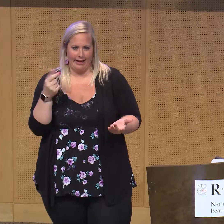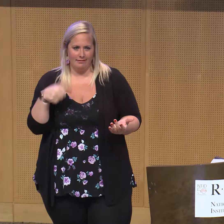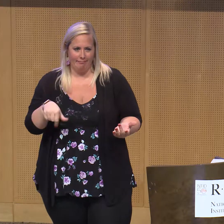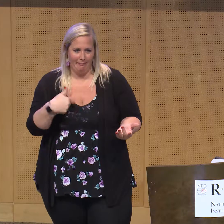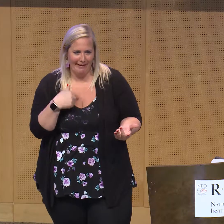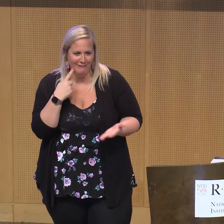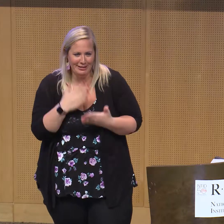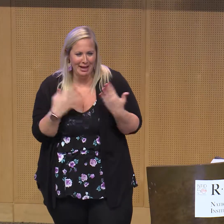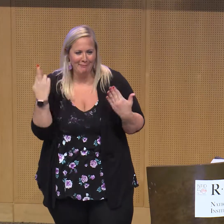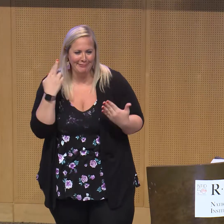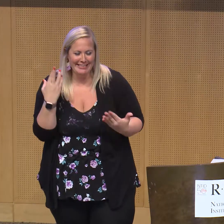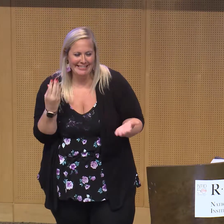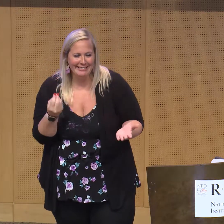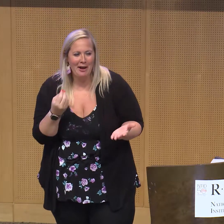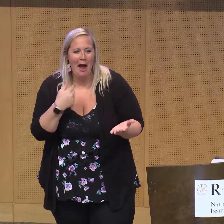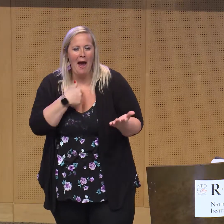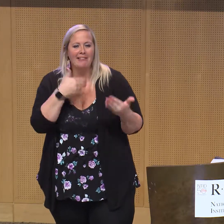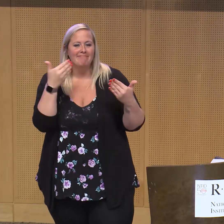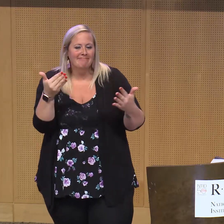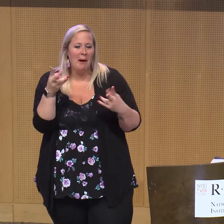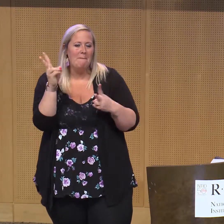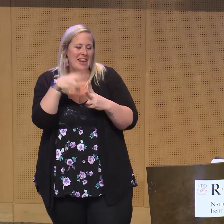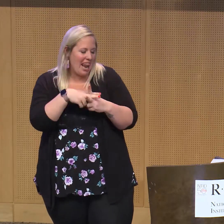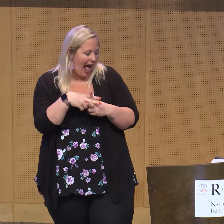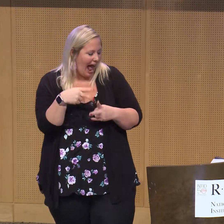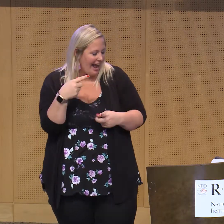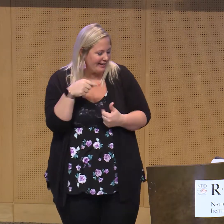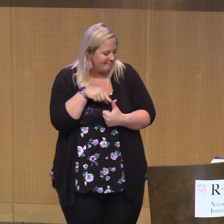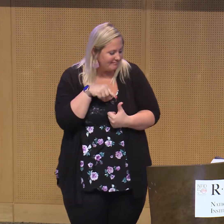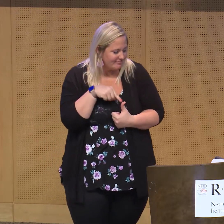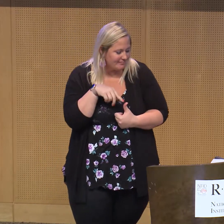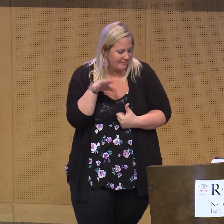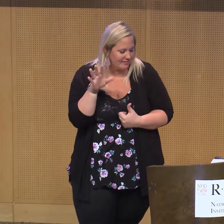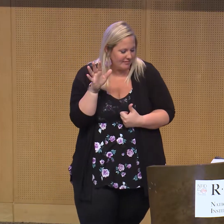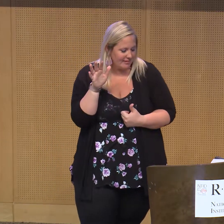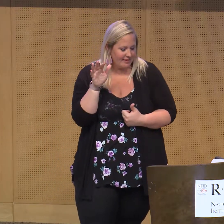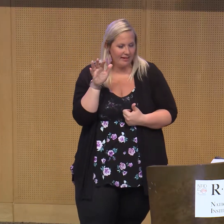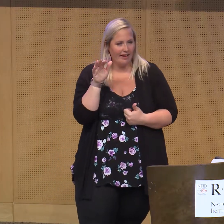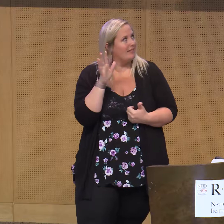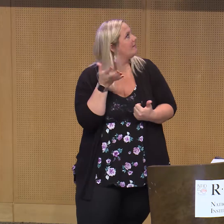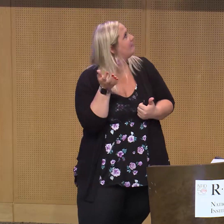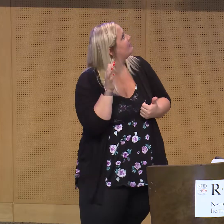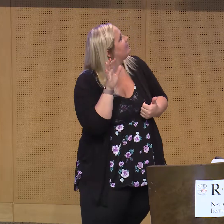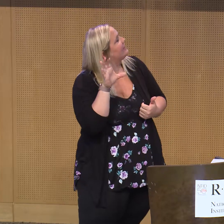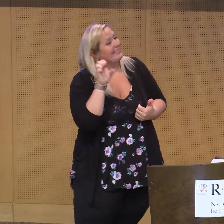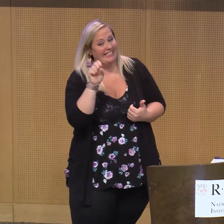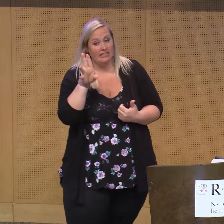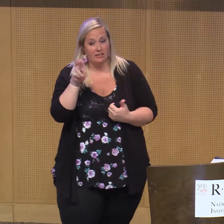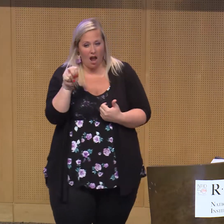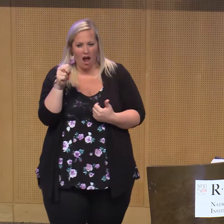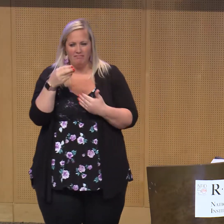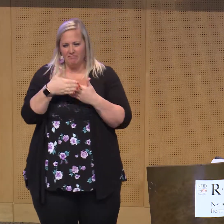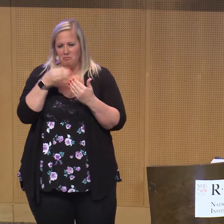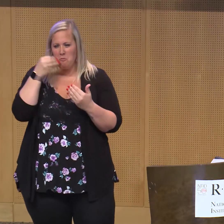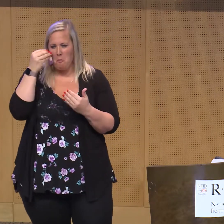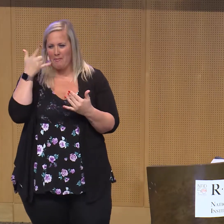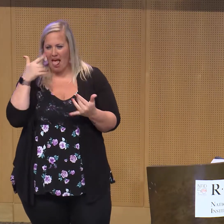because--you never know-- I might have been turned down as a student here, and so I wanted, you know, alternative places to go,